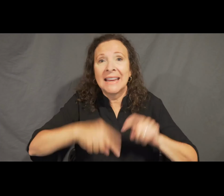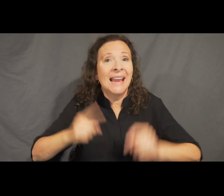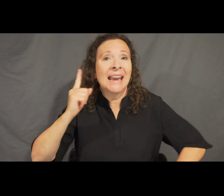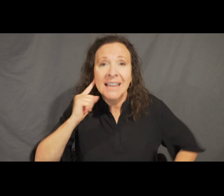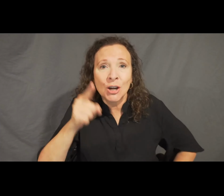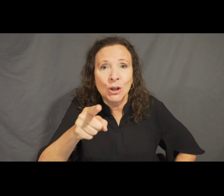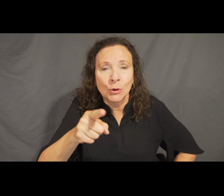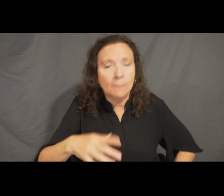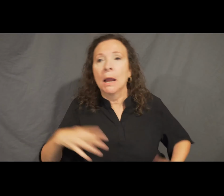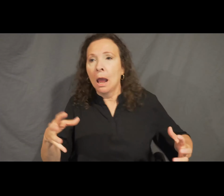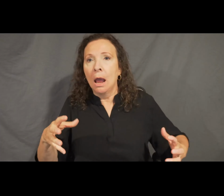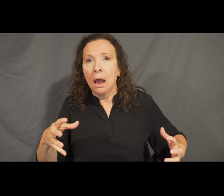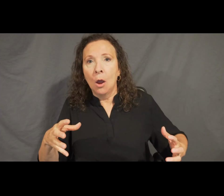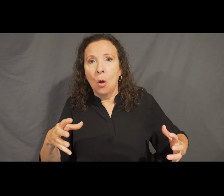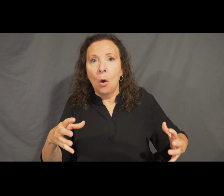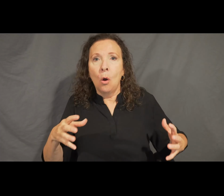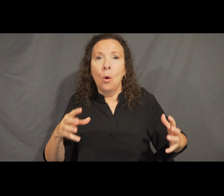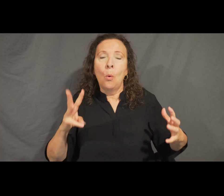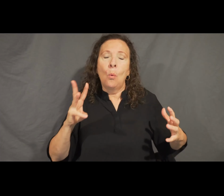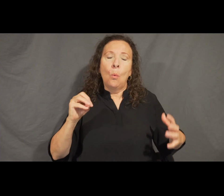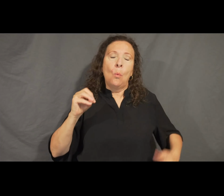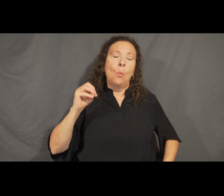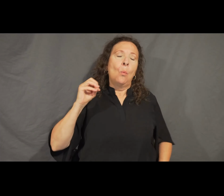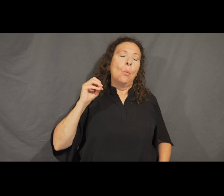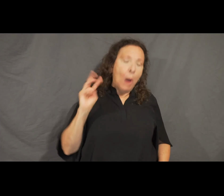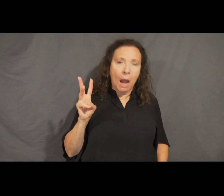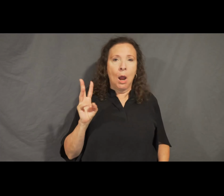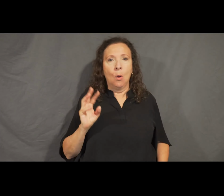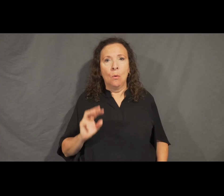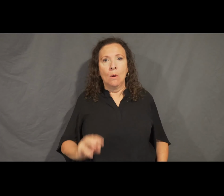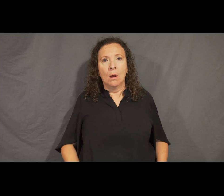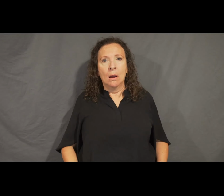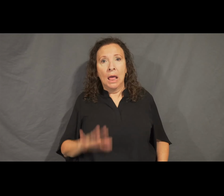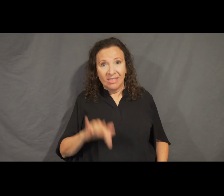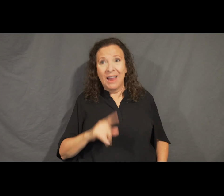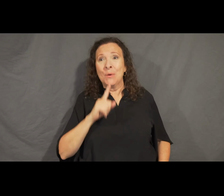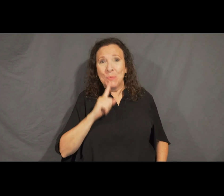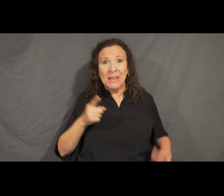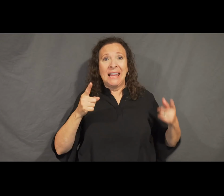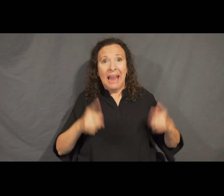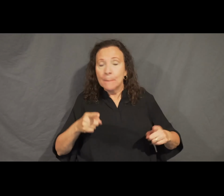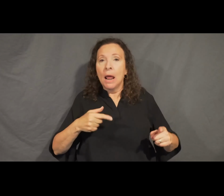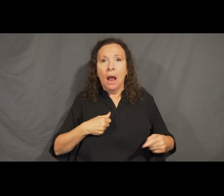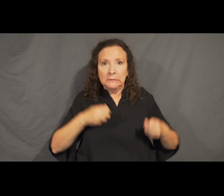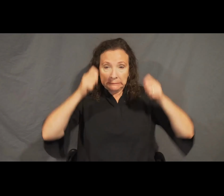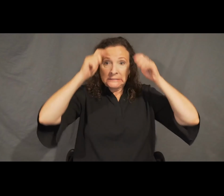Oh, wow, this is really happening. I'm freaking out.